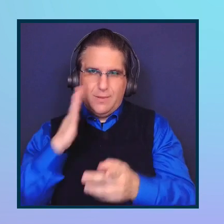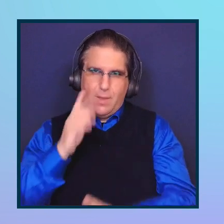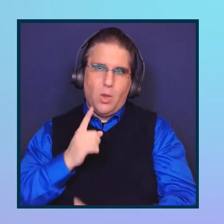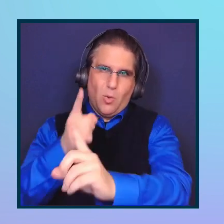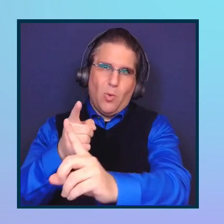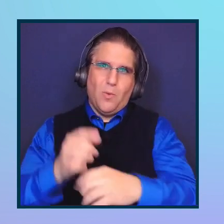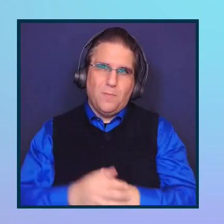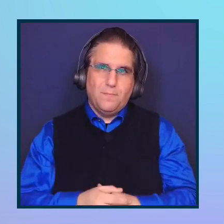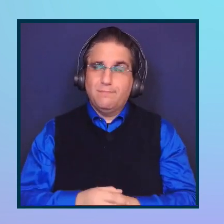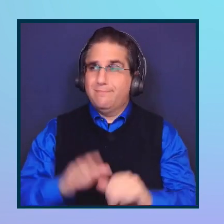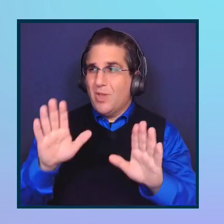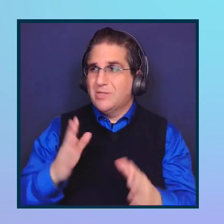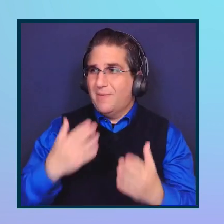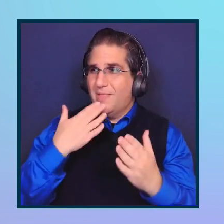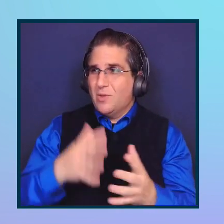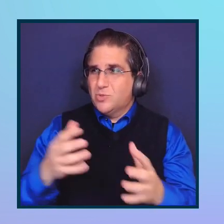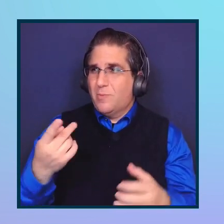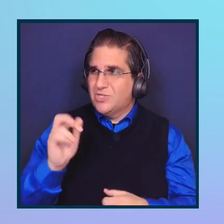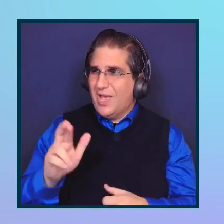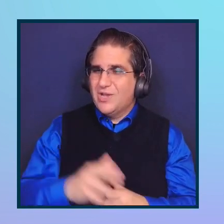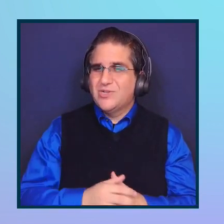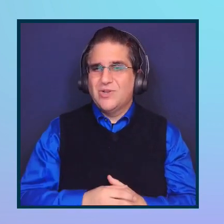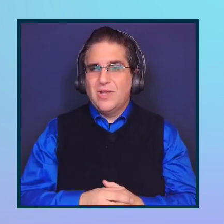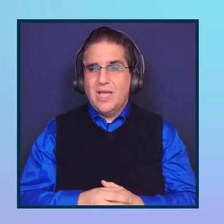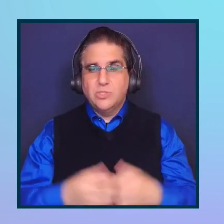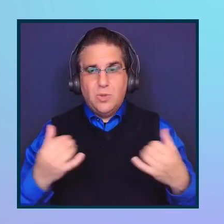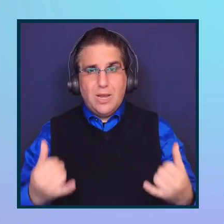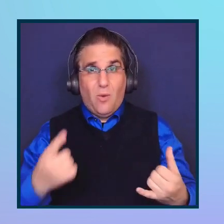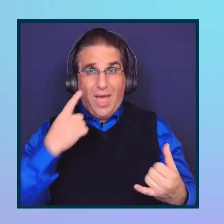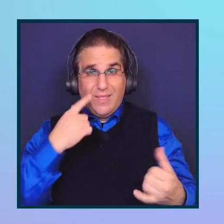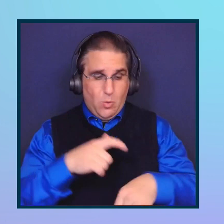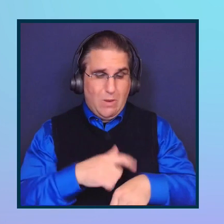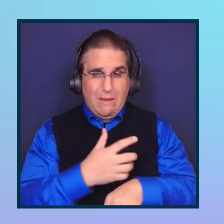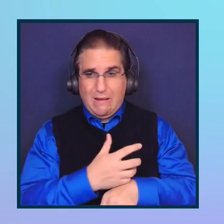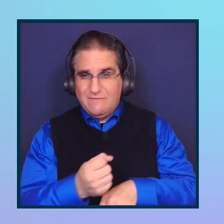Awesome, thank you so much, Hector. And with that, I think we are at time.